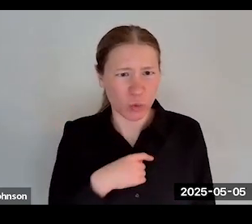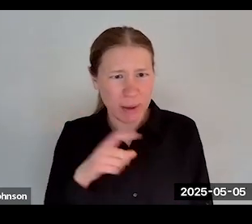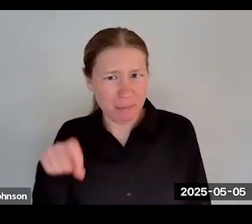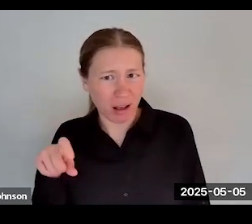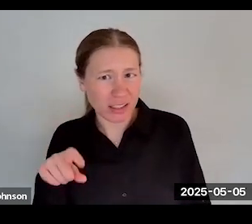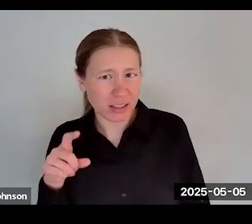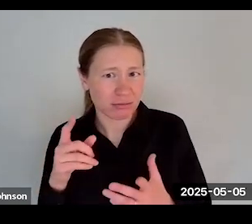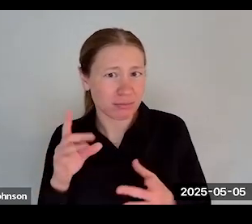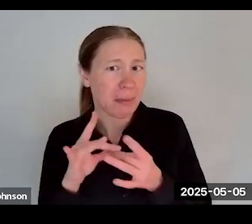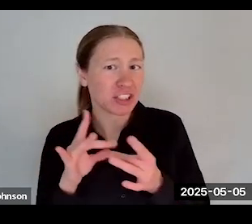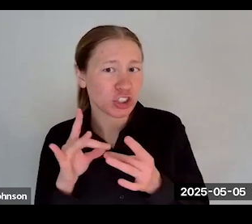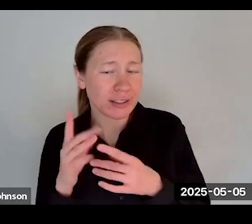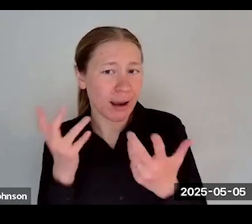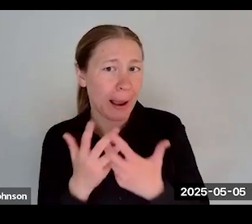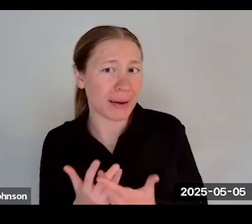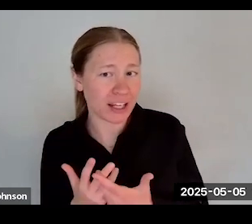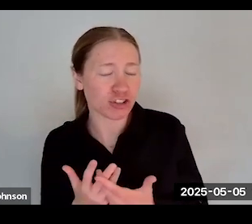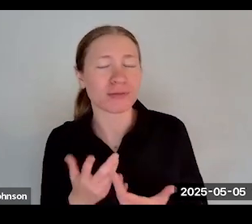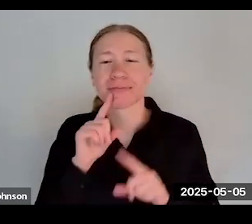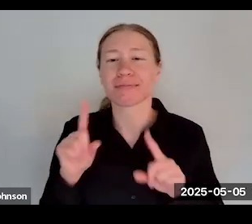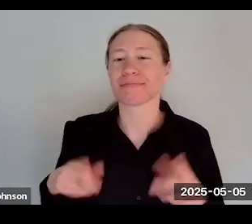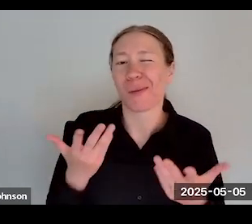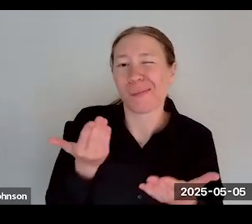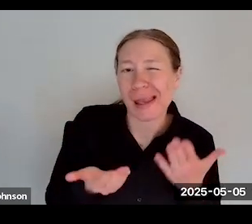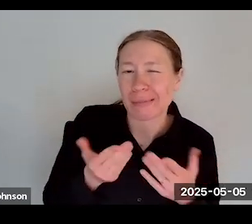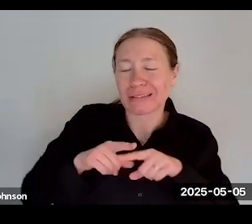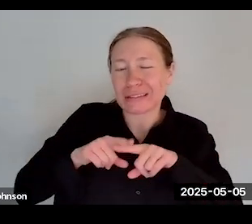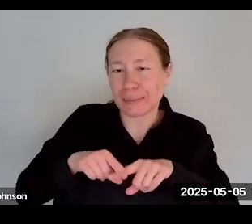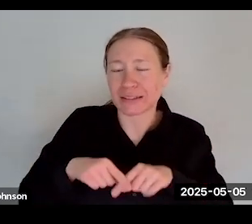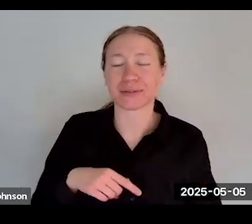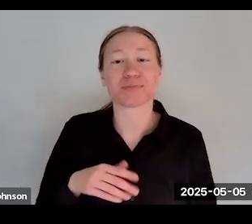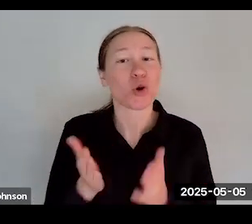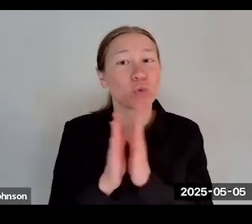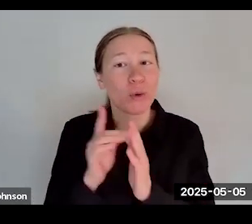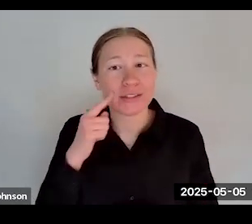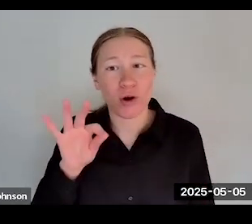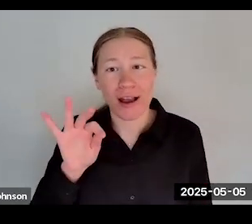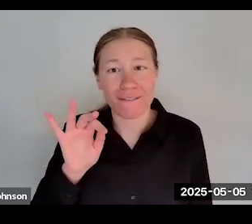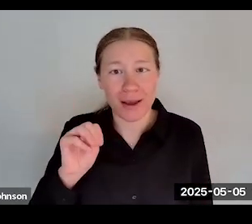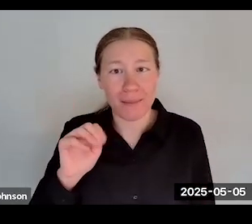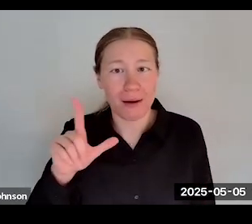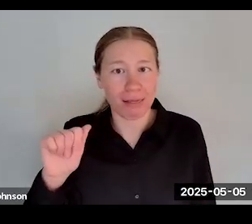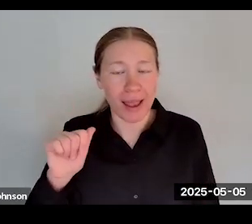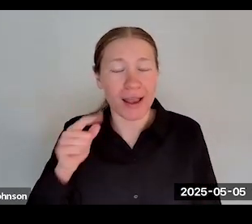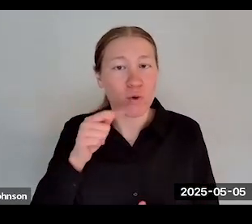And the answer here is a maybe, it depends. A request for FMLA for an employee's own medical condition